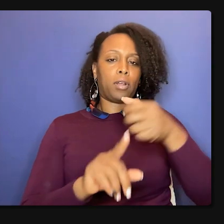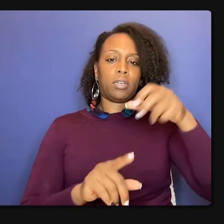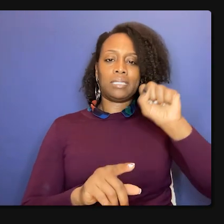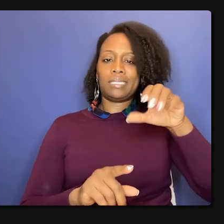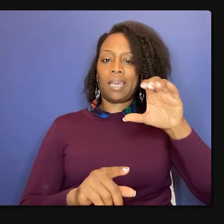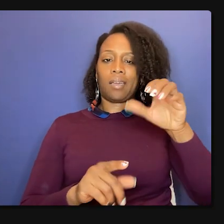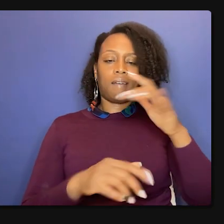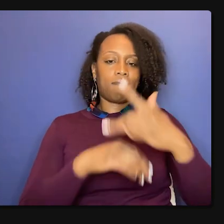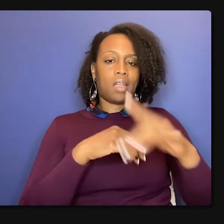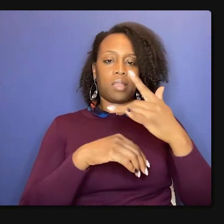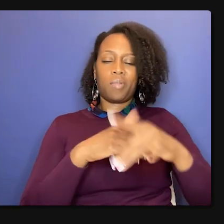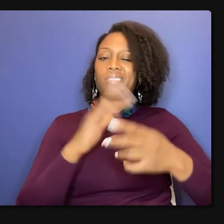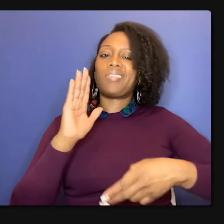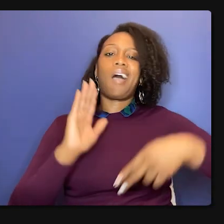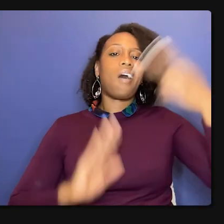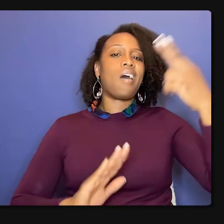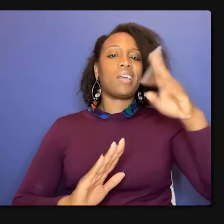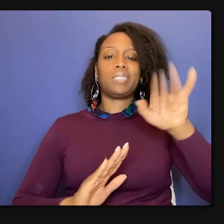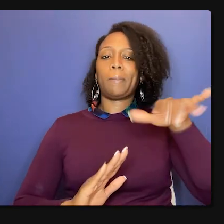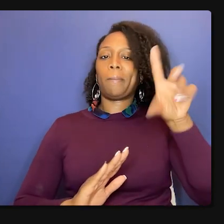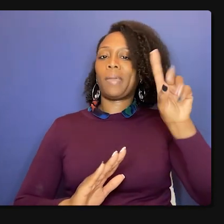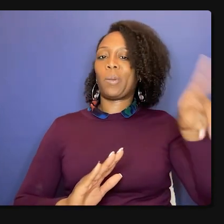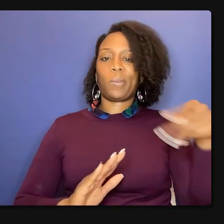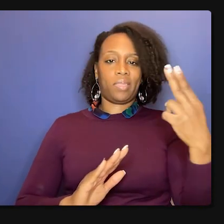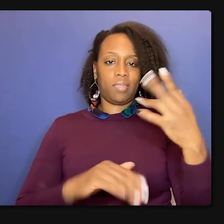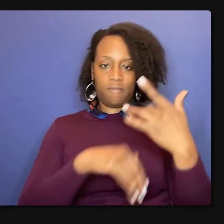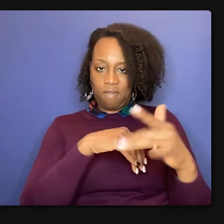per second available, the highest bandwidth available.